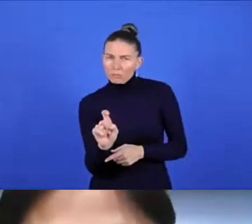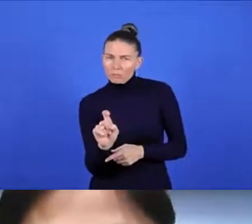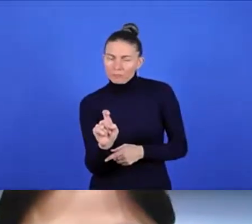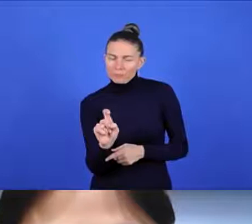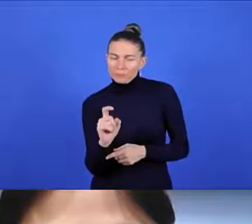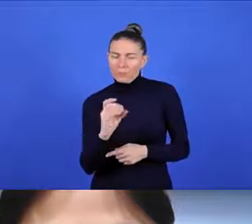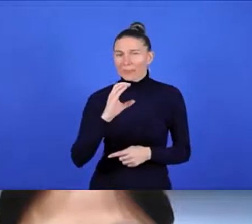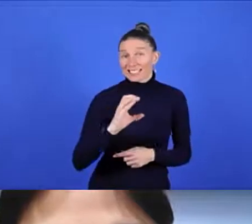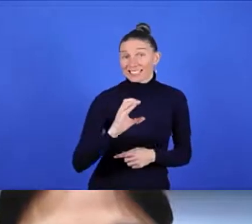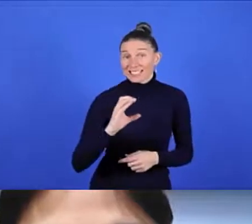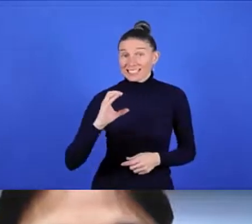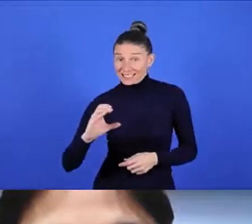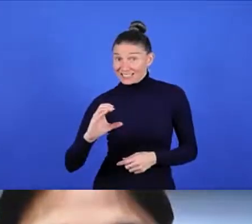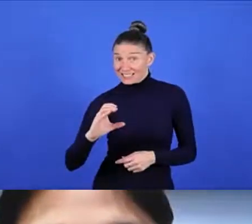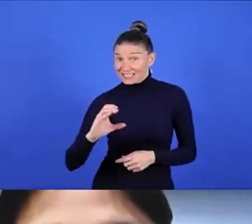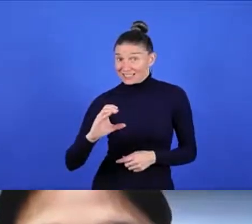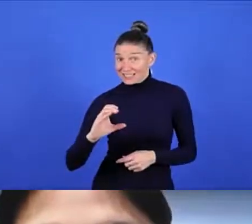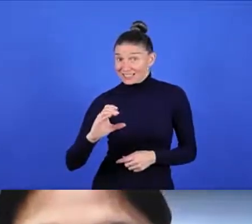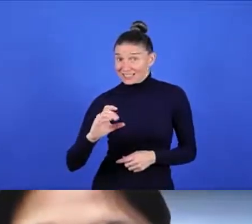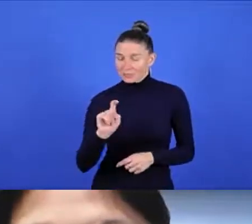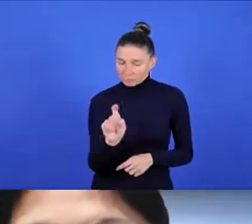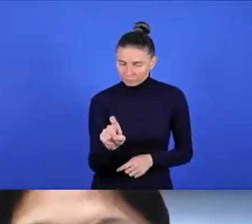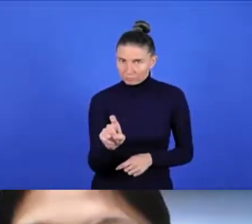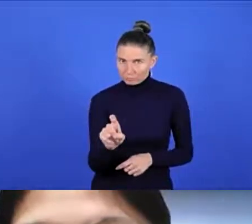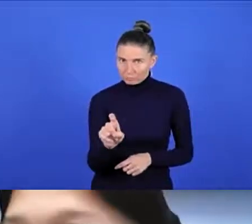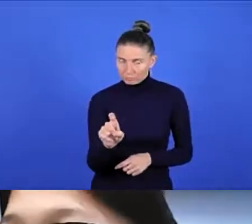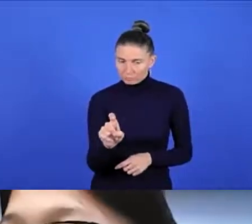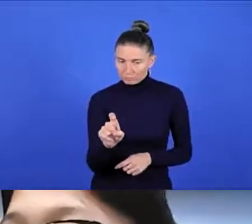. There is a special button for this in Zoom, the button